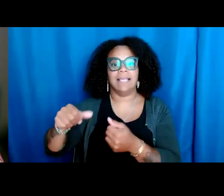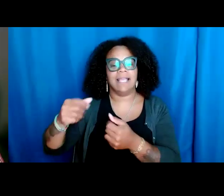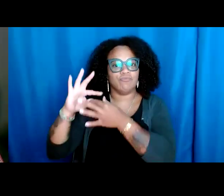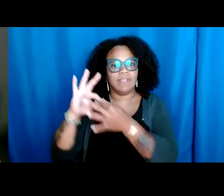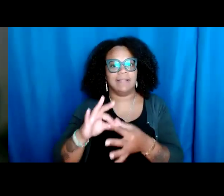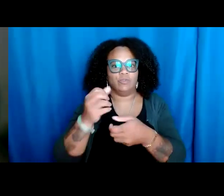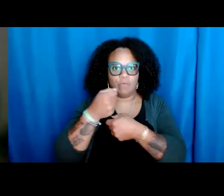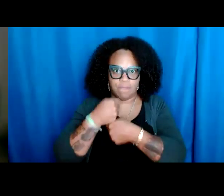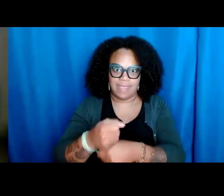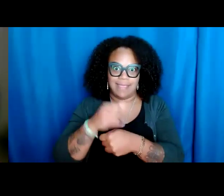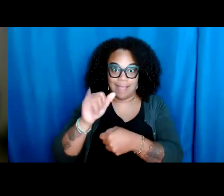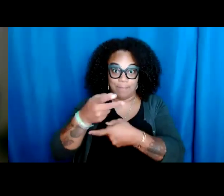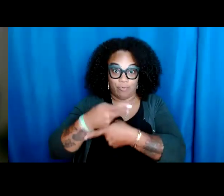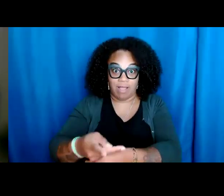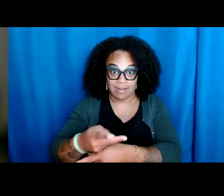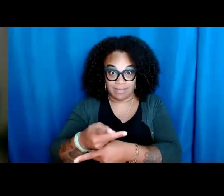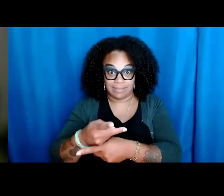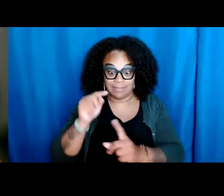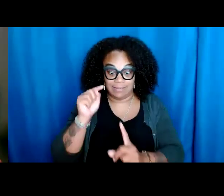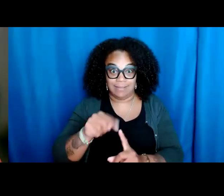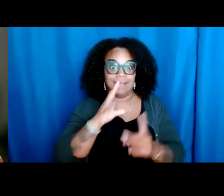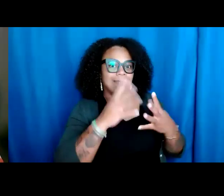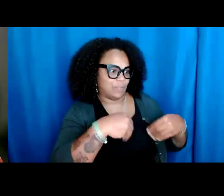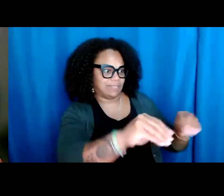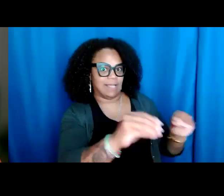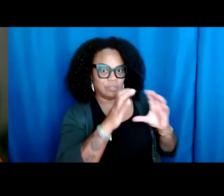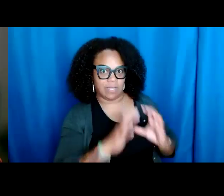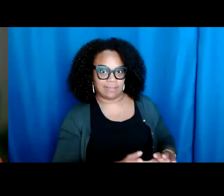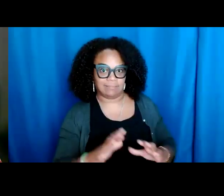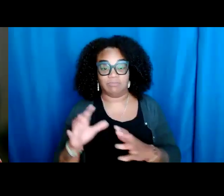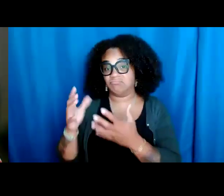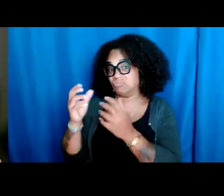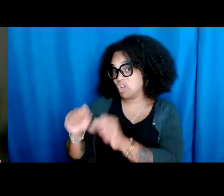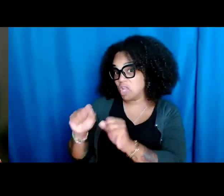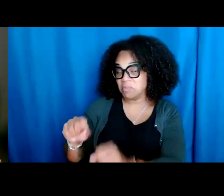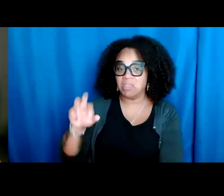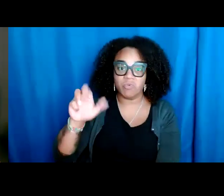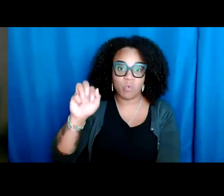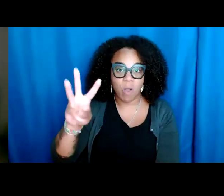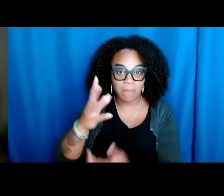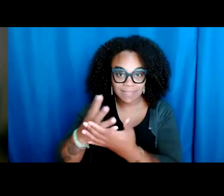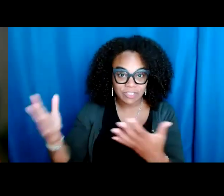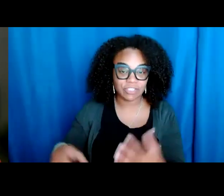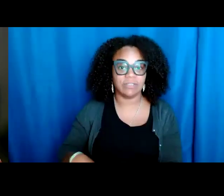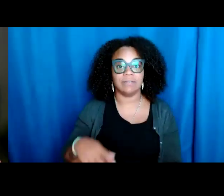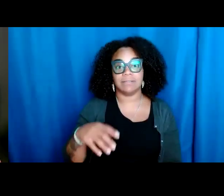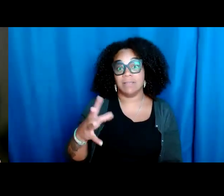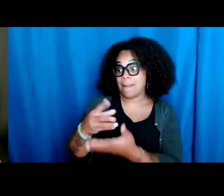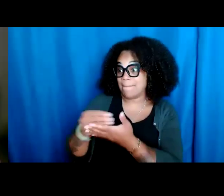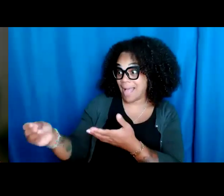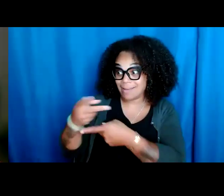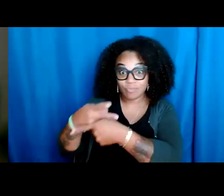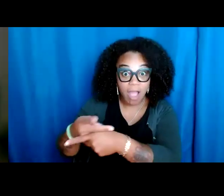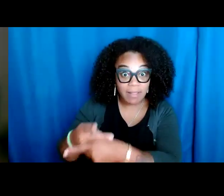to those sold to the customers. They include raw materials, product purchases, and labor tied to